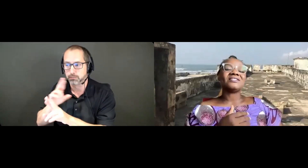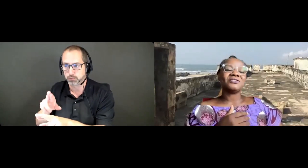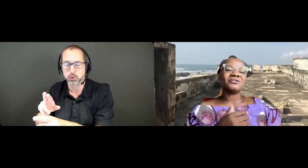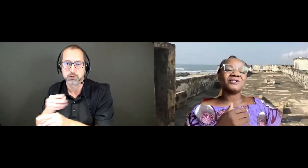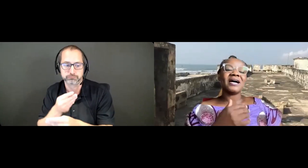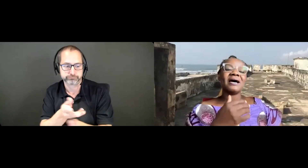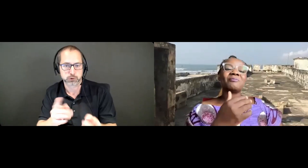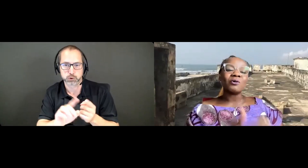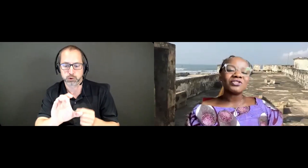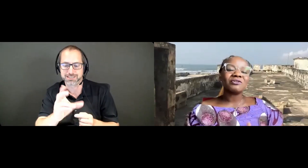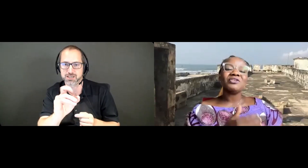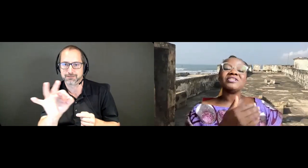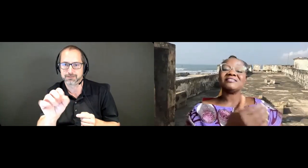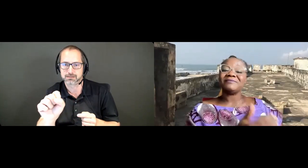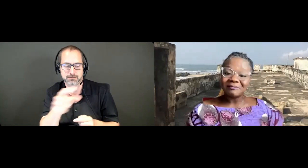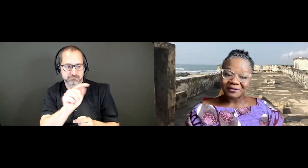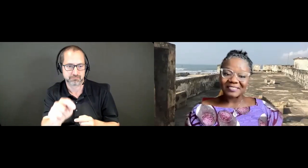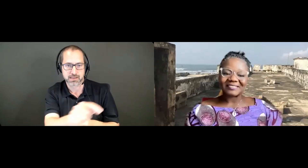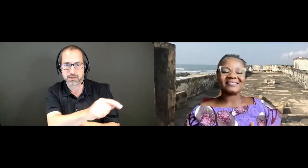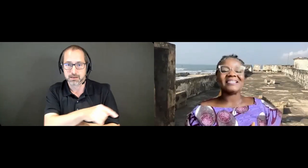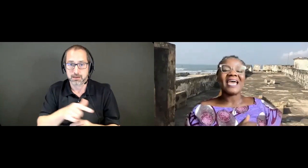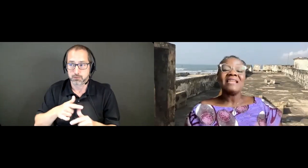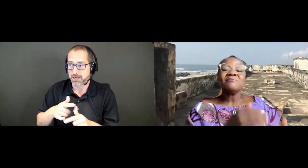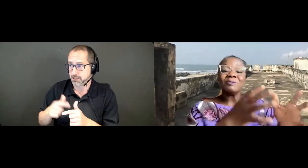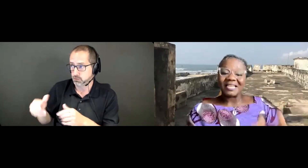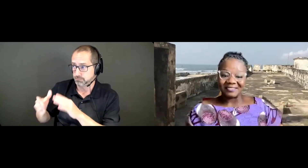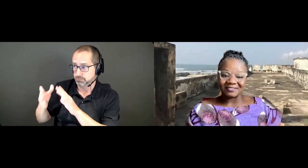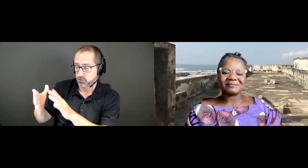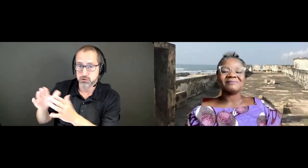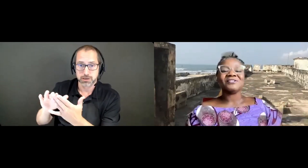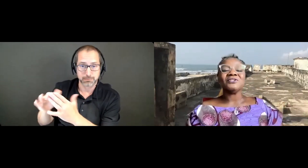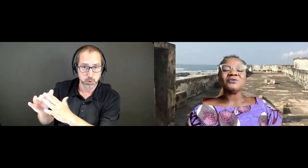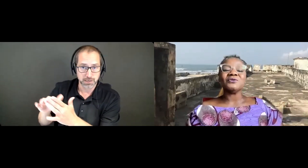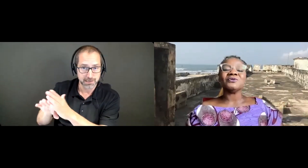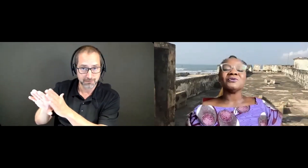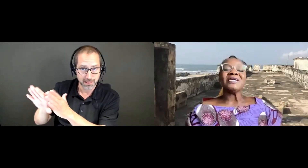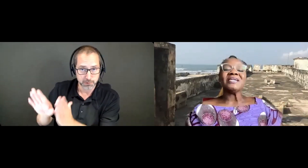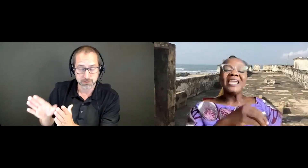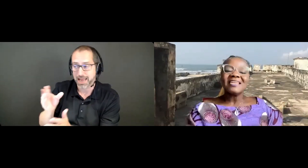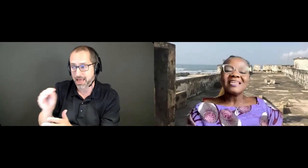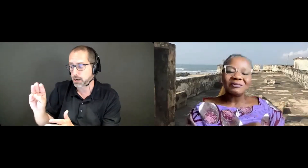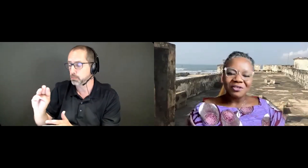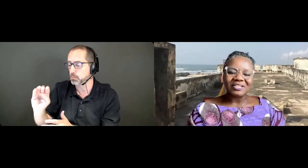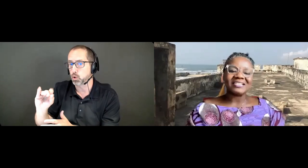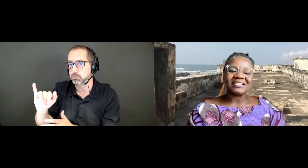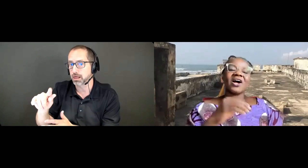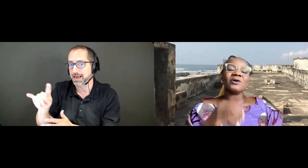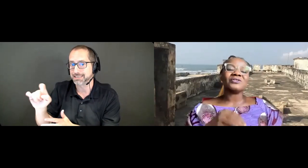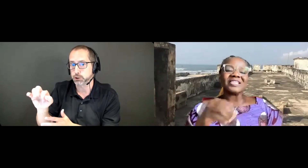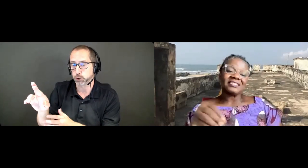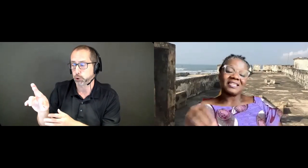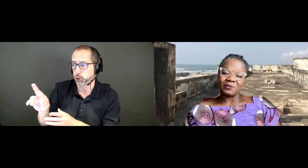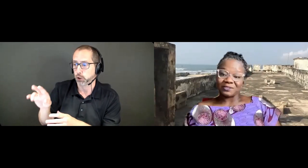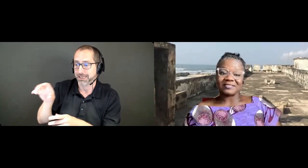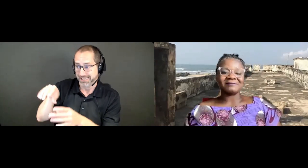to approach community developers and mobilizer's who in their communities are also key stakeholders